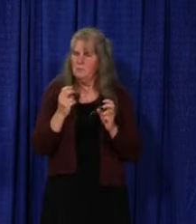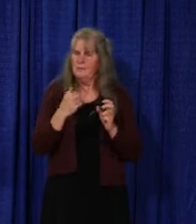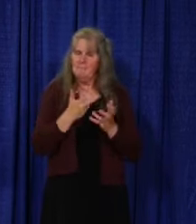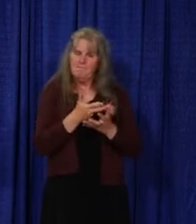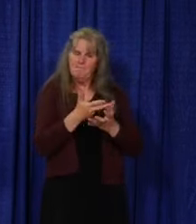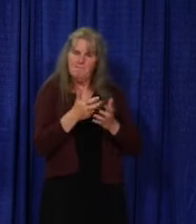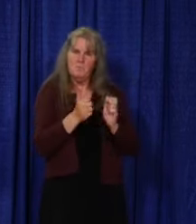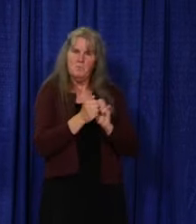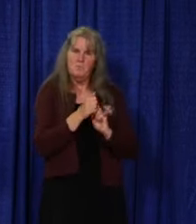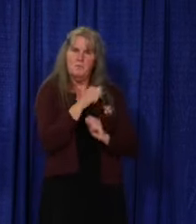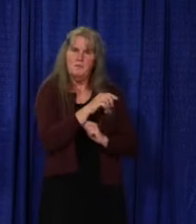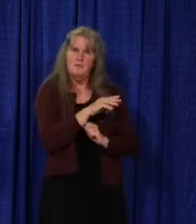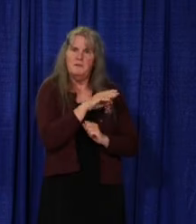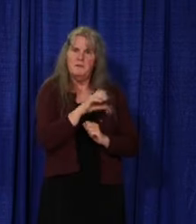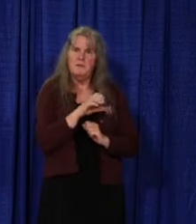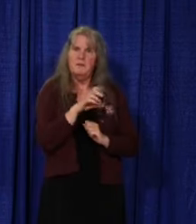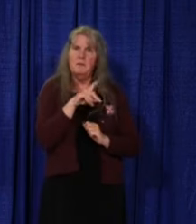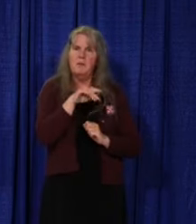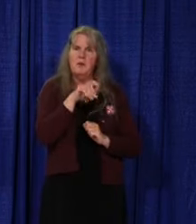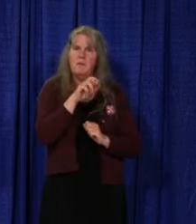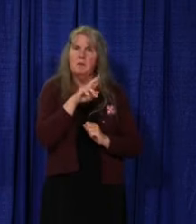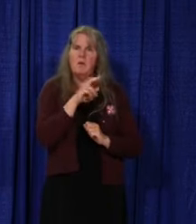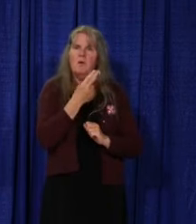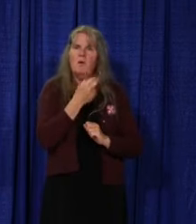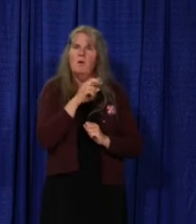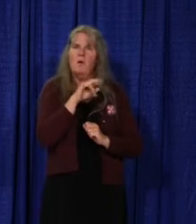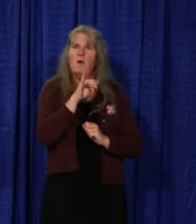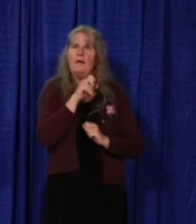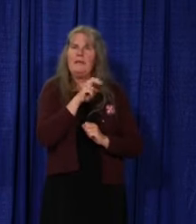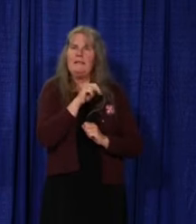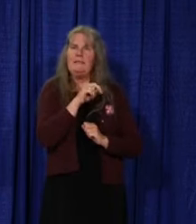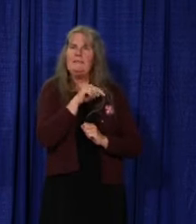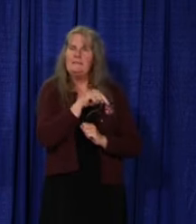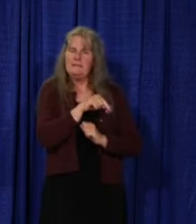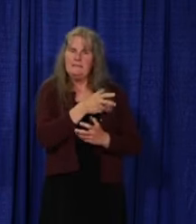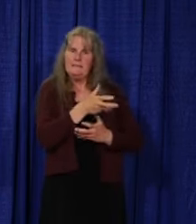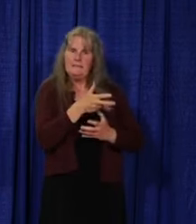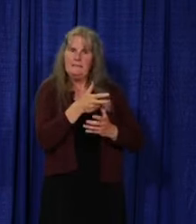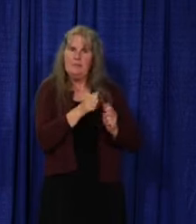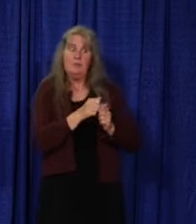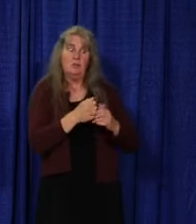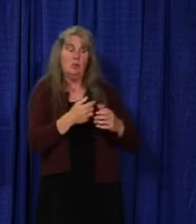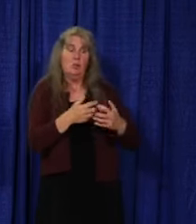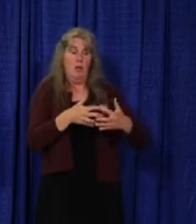Horgan on, as far as the United States border.